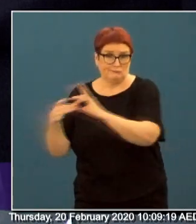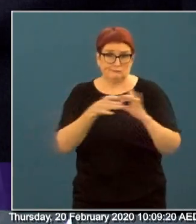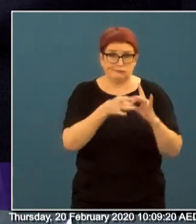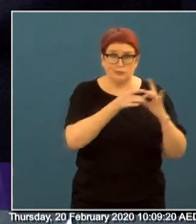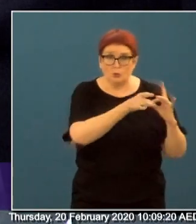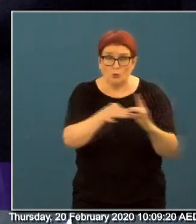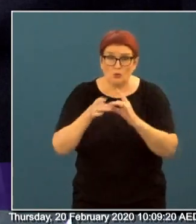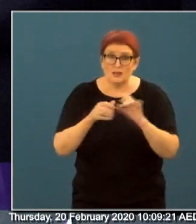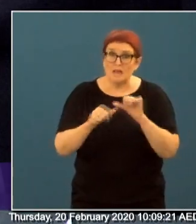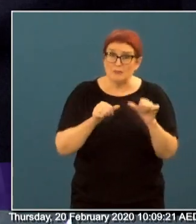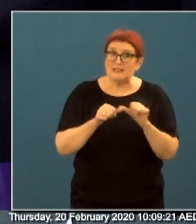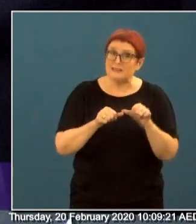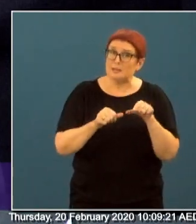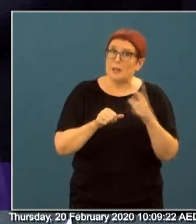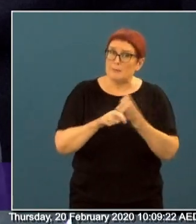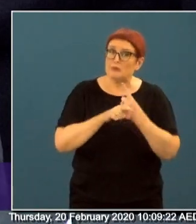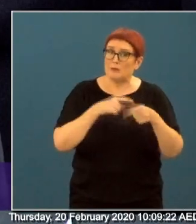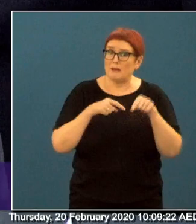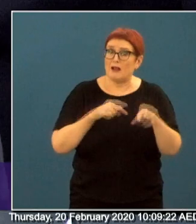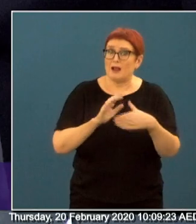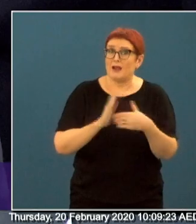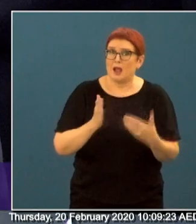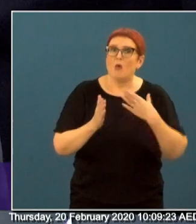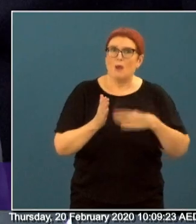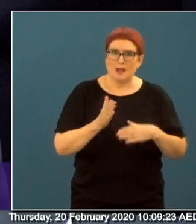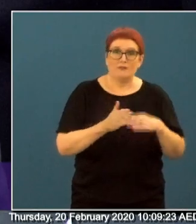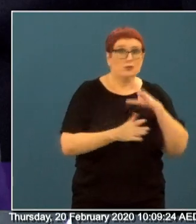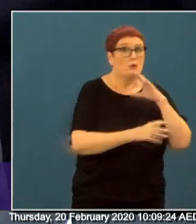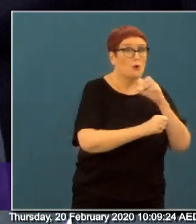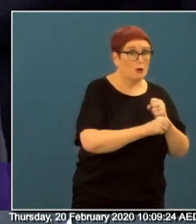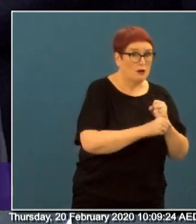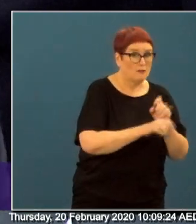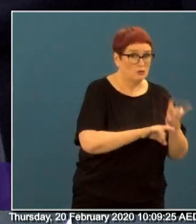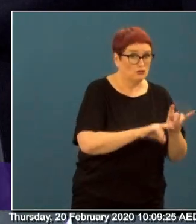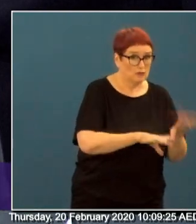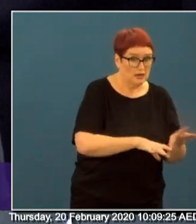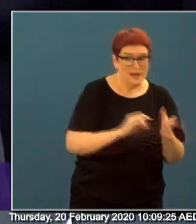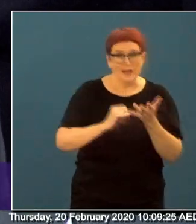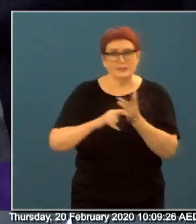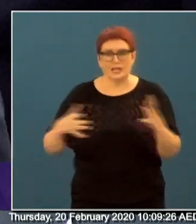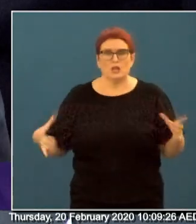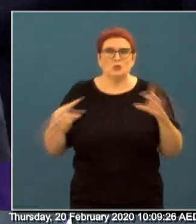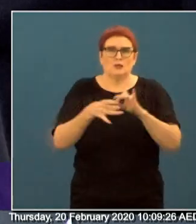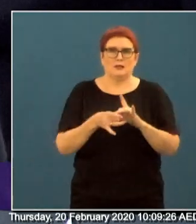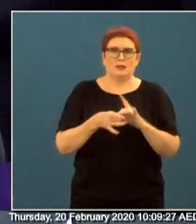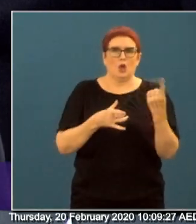then we've got to bring both the Commonwealth and the states to a point of agreement about who resources what.